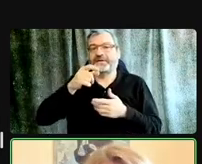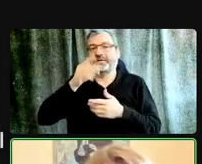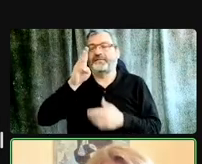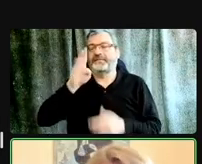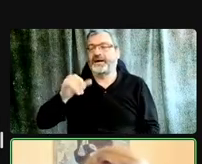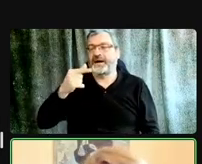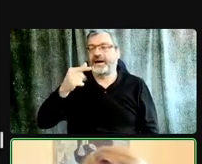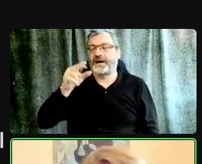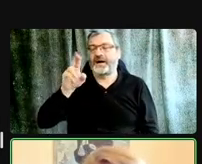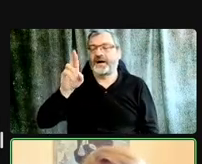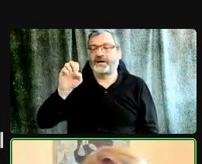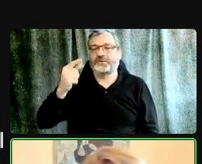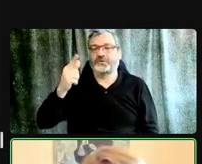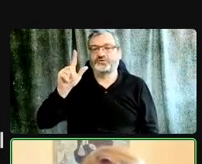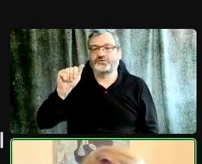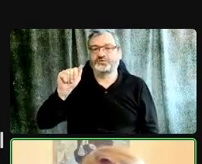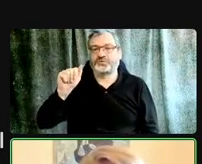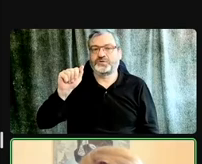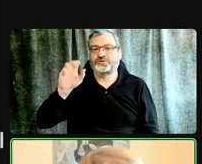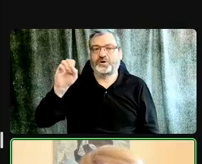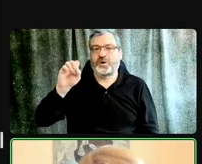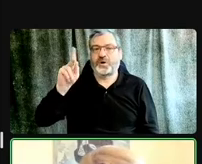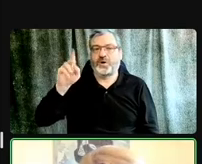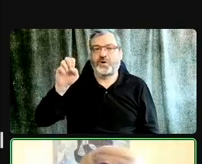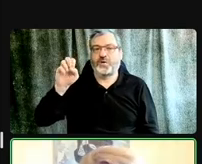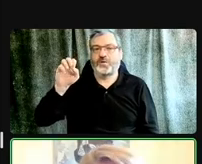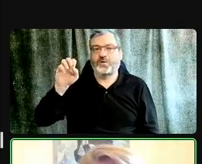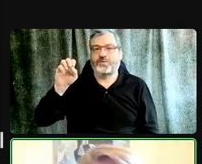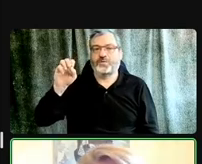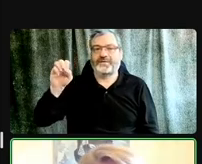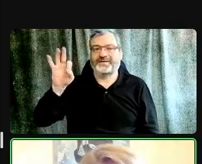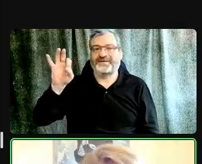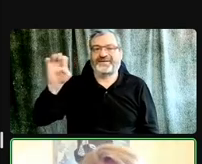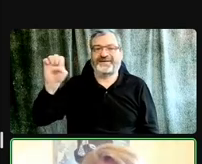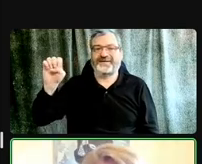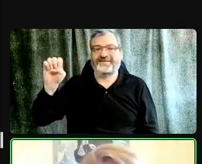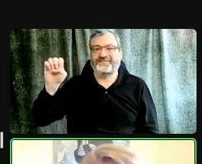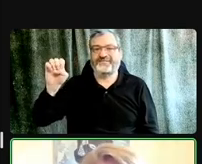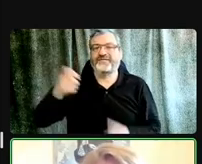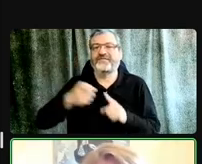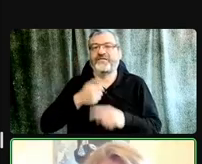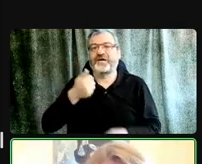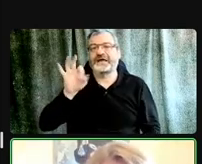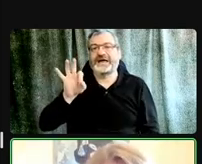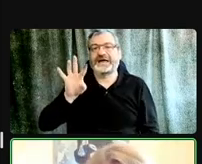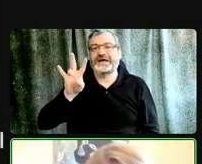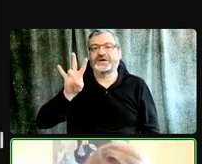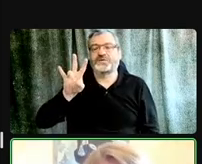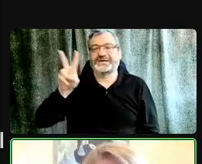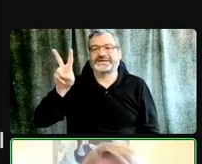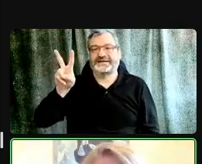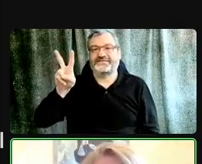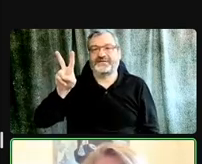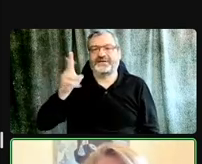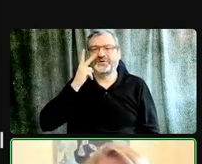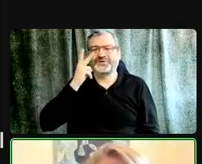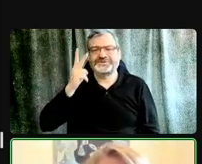And on the right hand side of the screen, you see a close up of this really beautiful and vibrant poppy that Georgia O'Keefe painted.